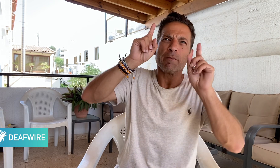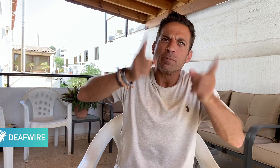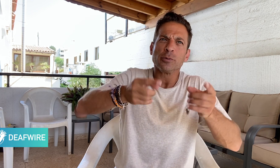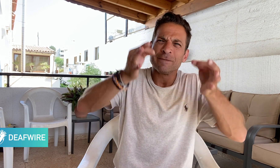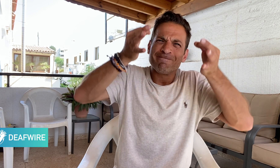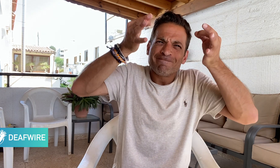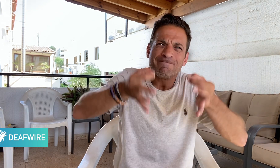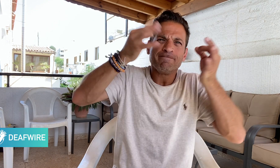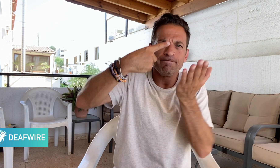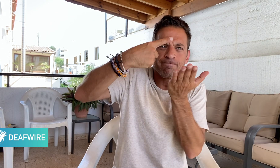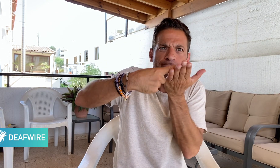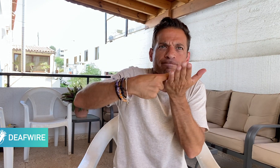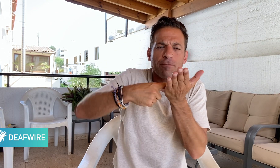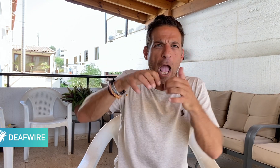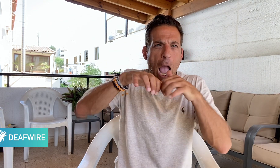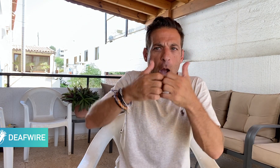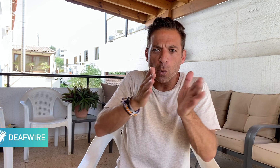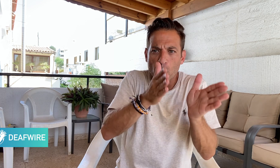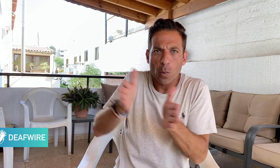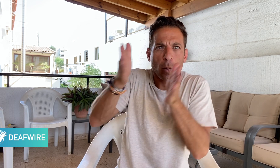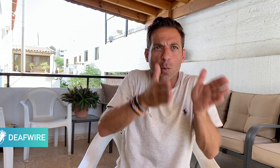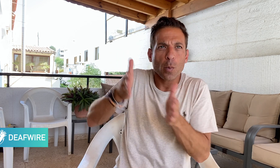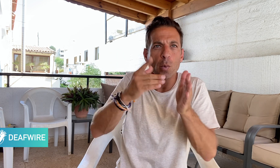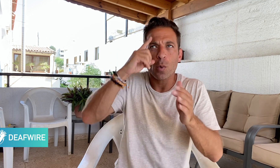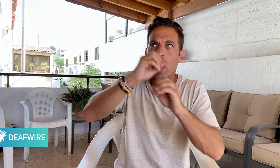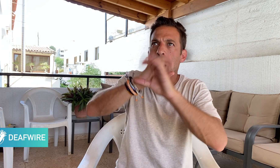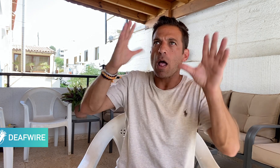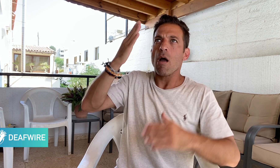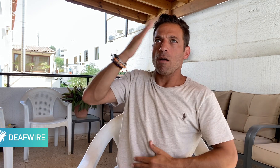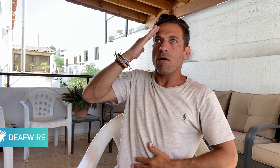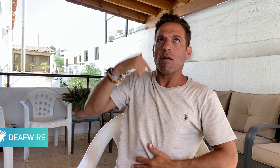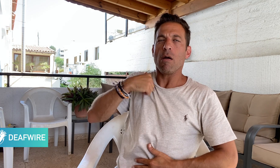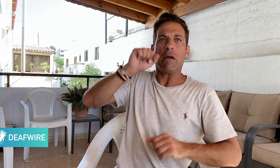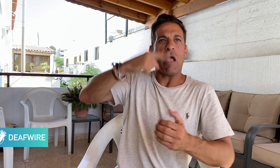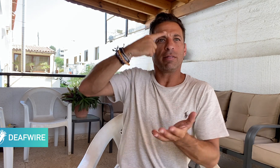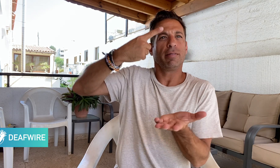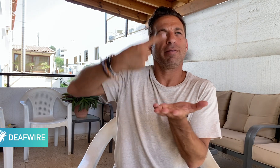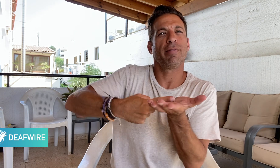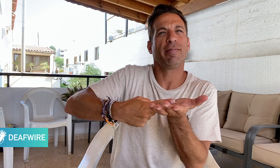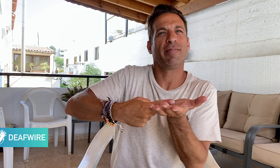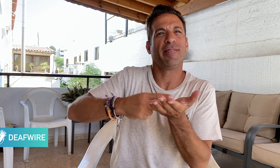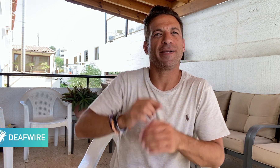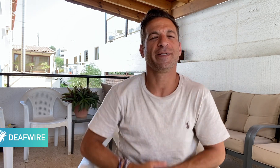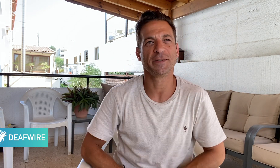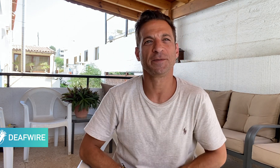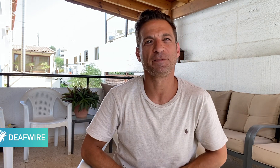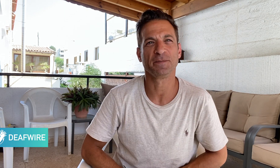to make their decisions.